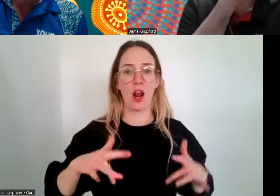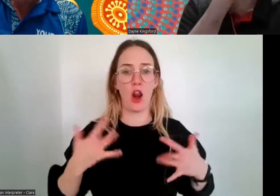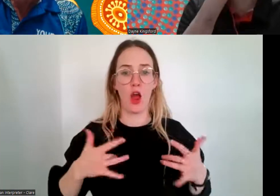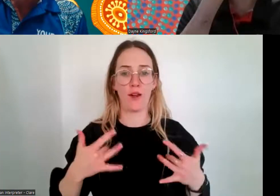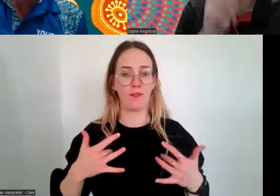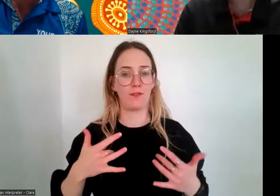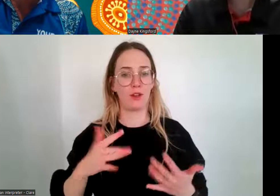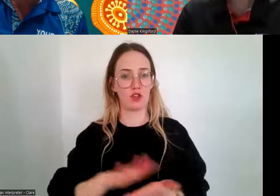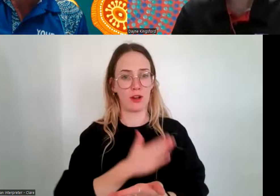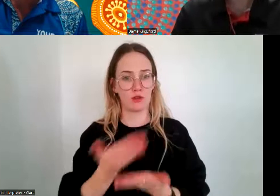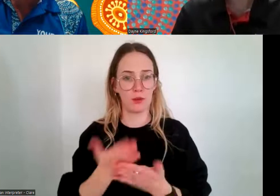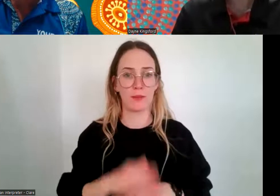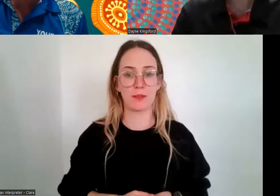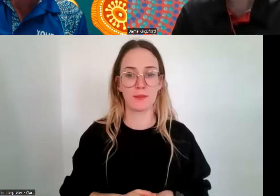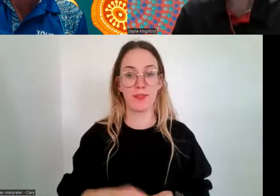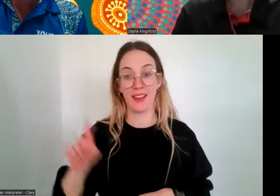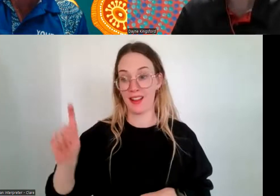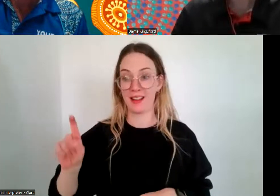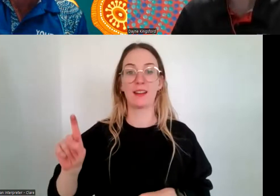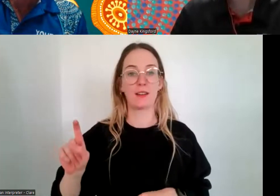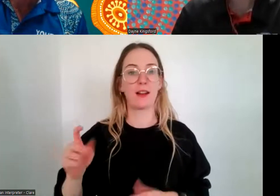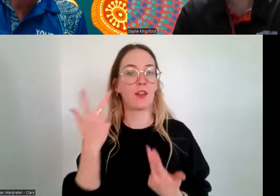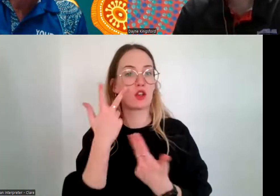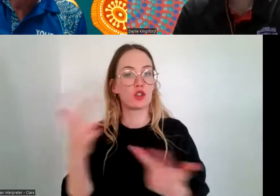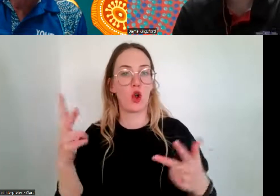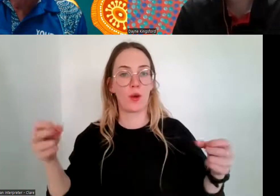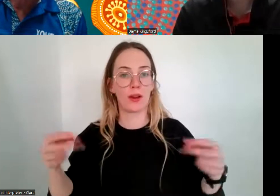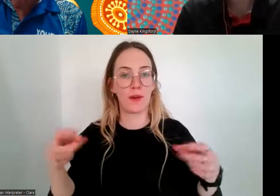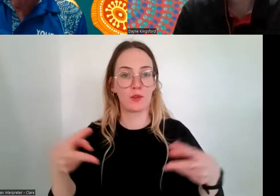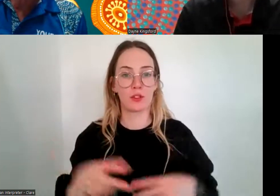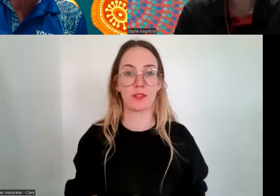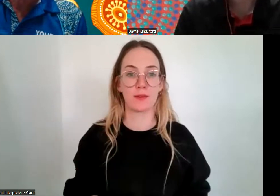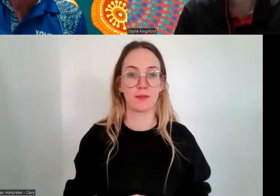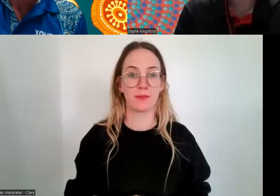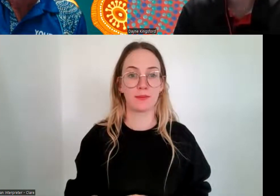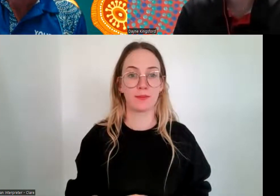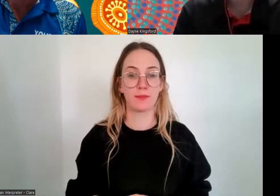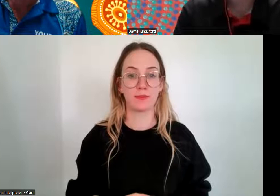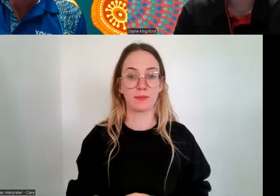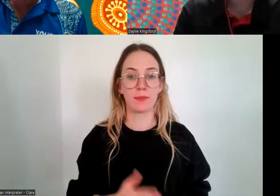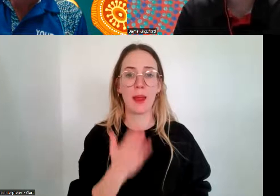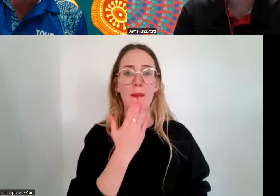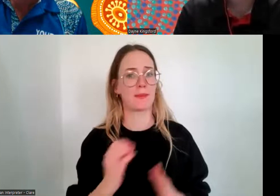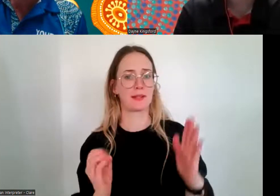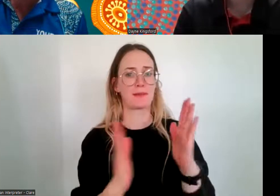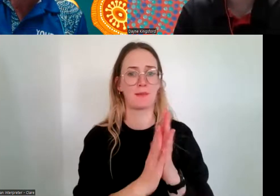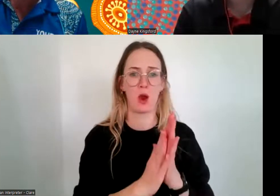and then select "Show captions". Please post in the chat if you're having any technical issues.